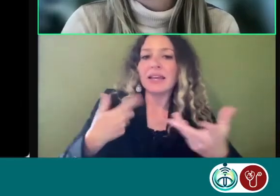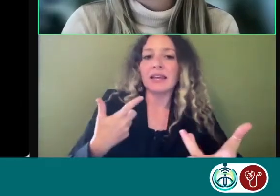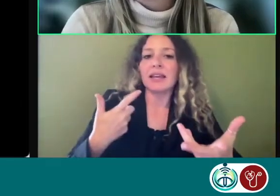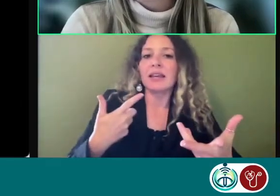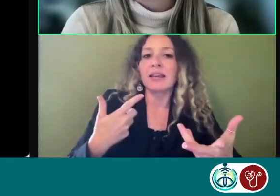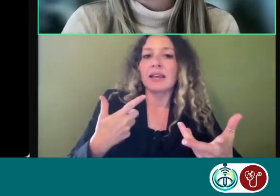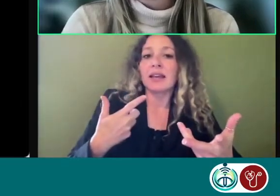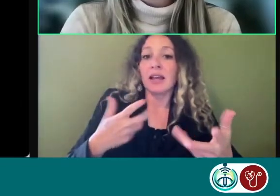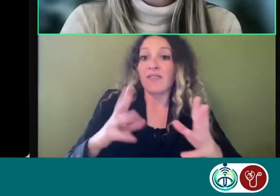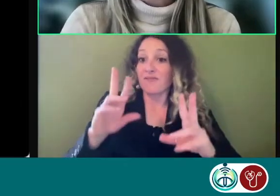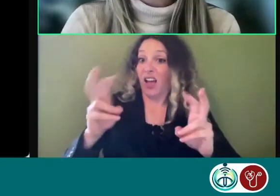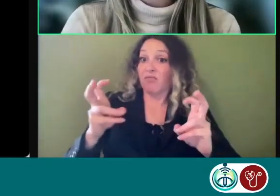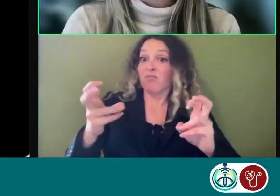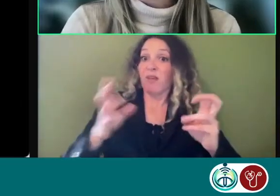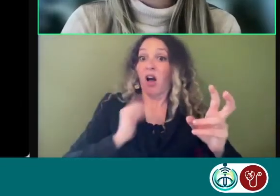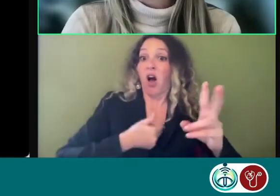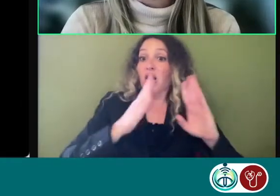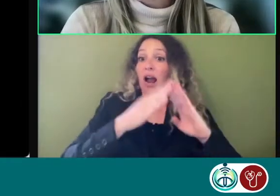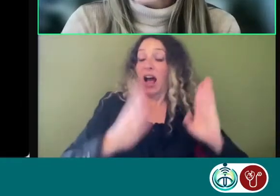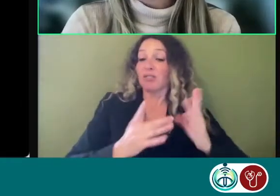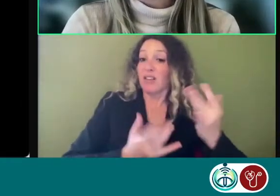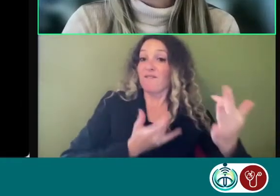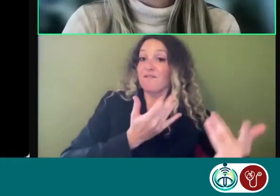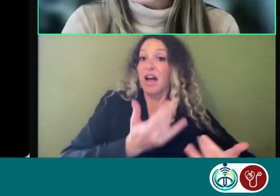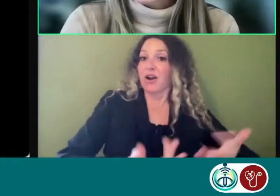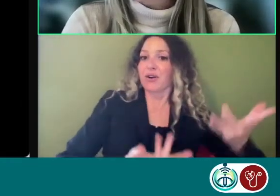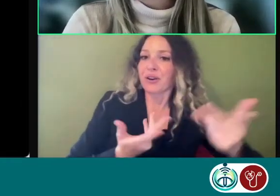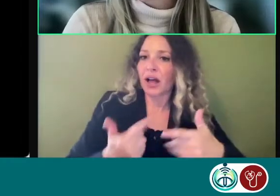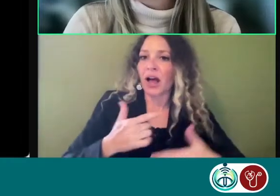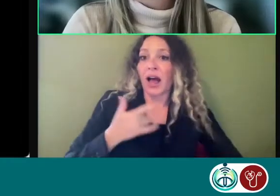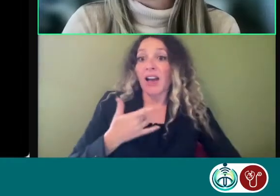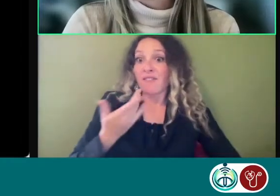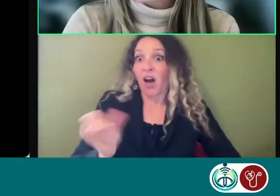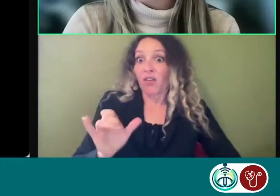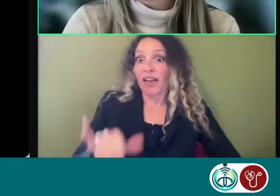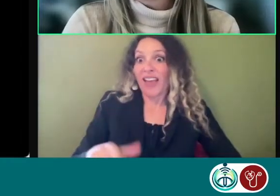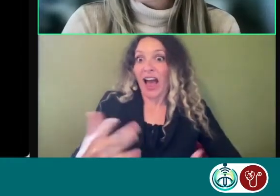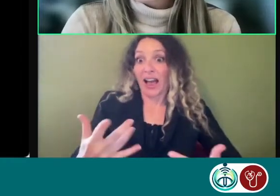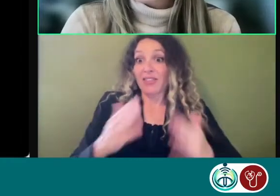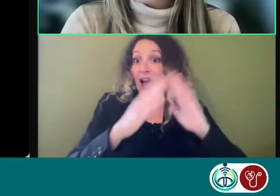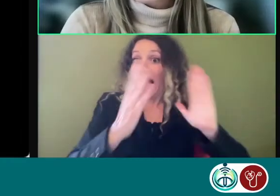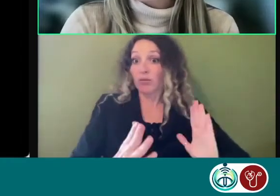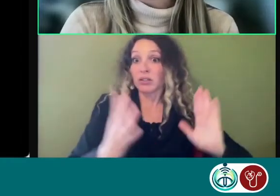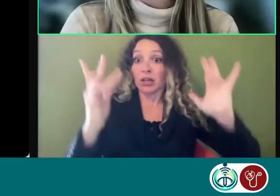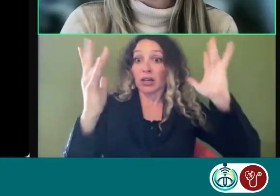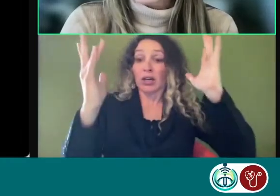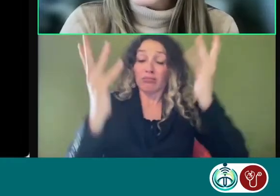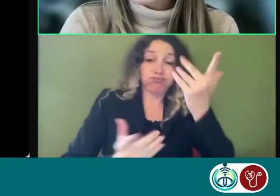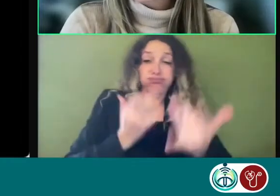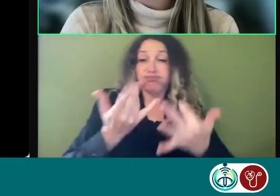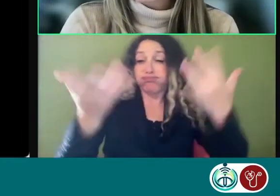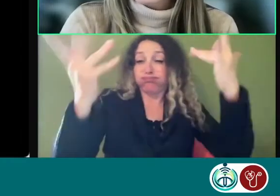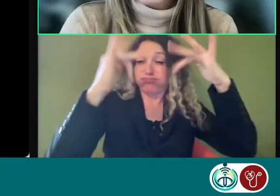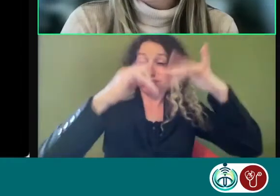on fire, I for a really long time felt like that house was already burned down. And today I